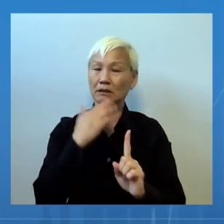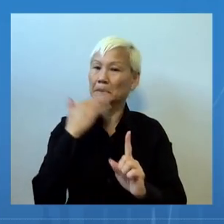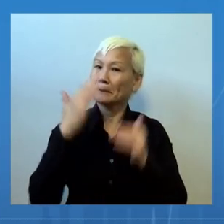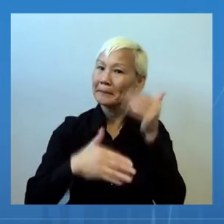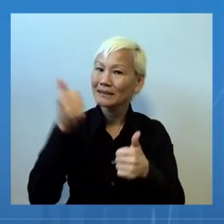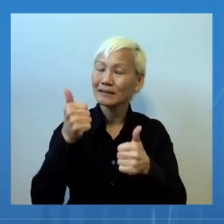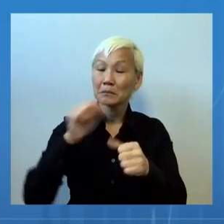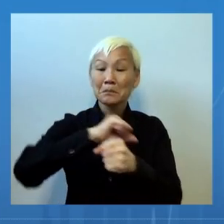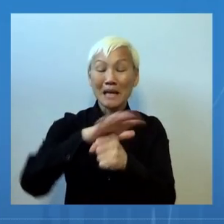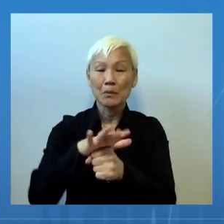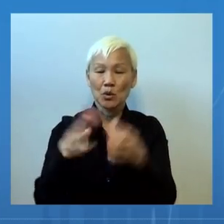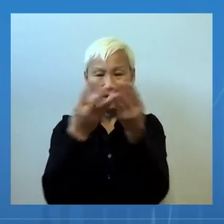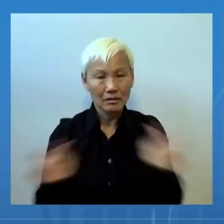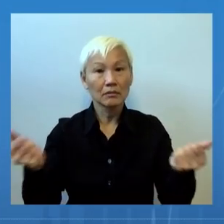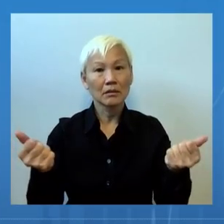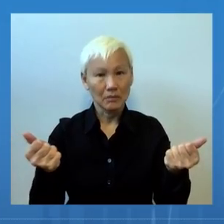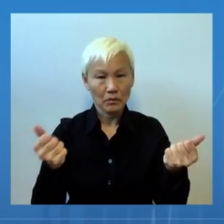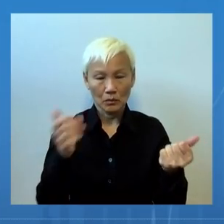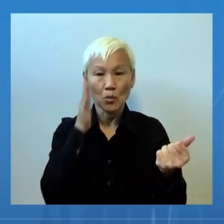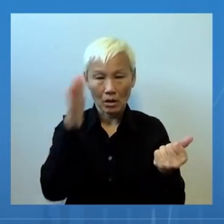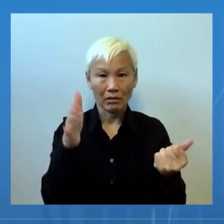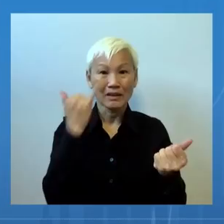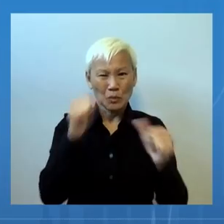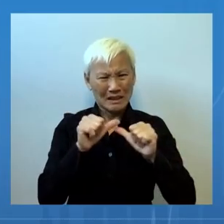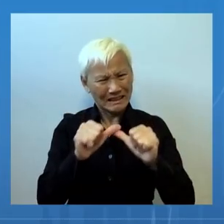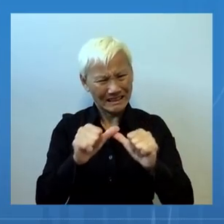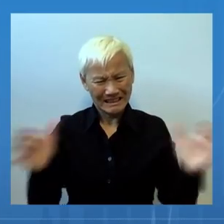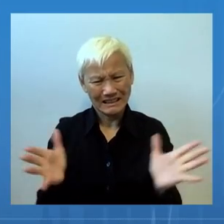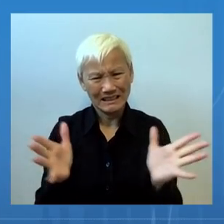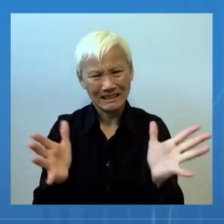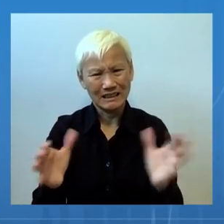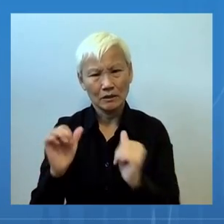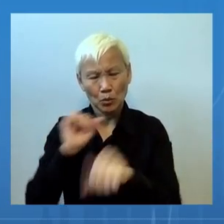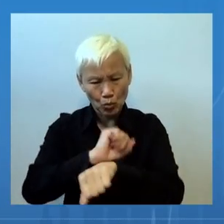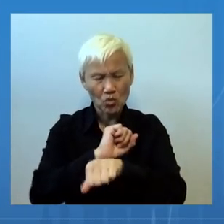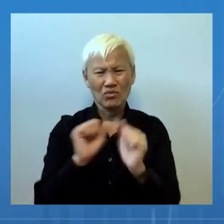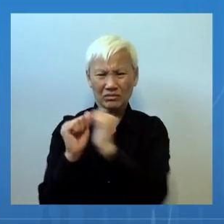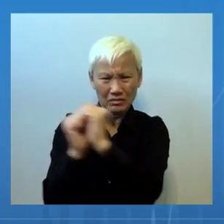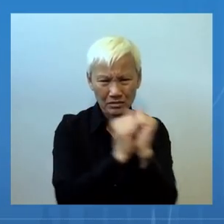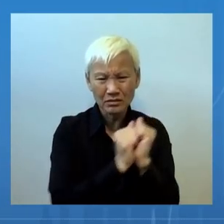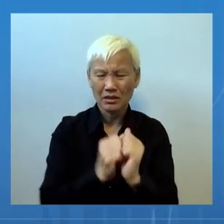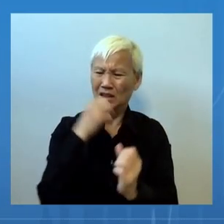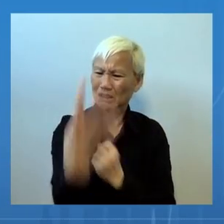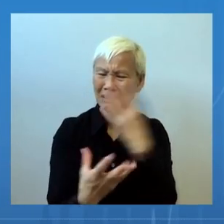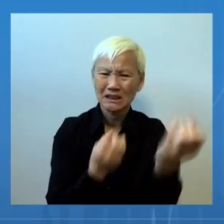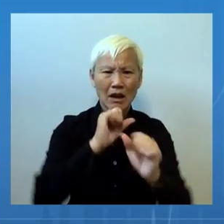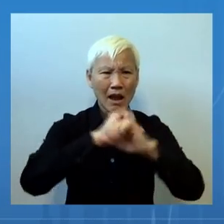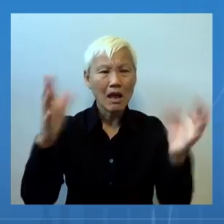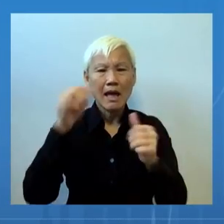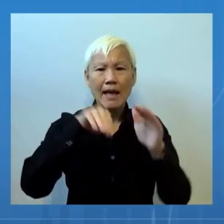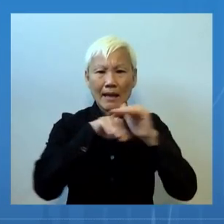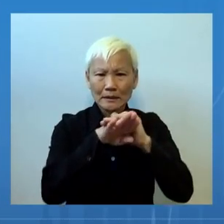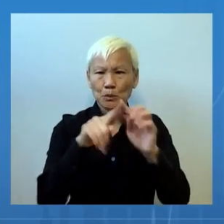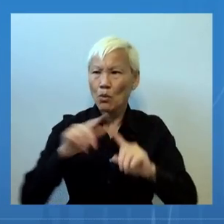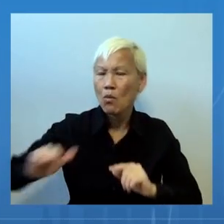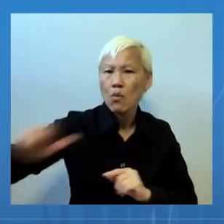And we're hard at working -- at executing across a number of fronts, from vaccinating the unvaccinated,